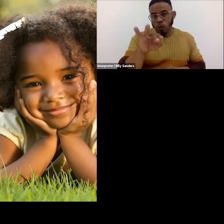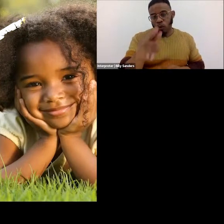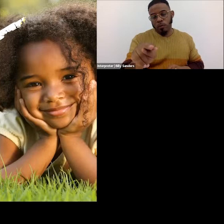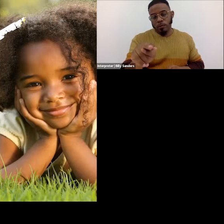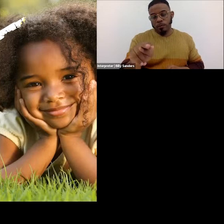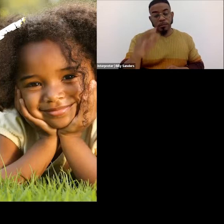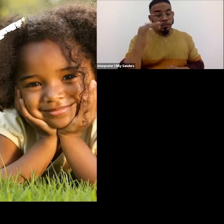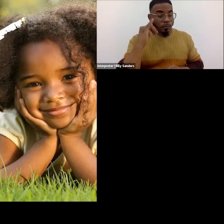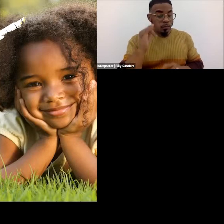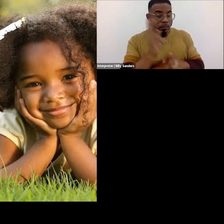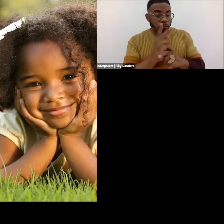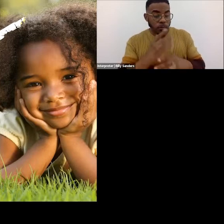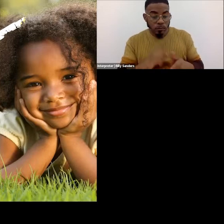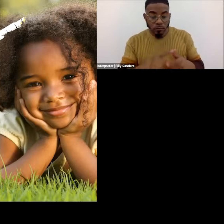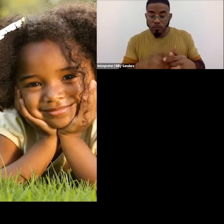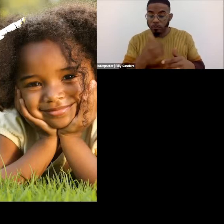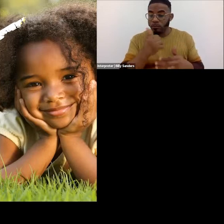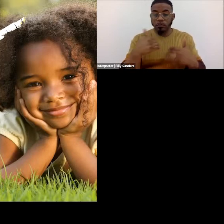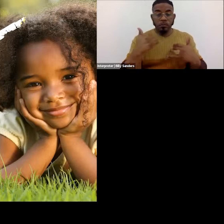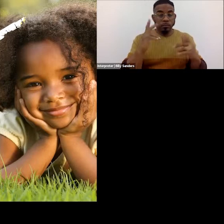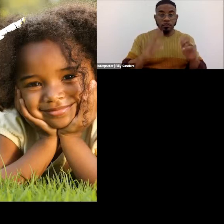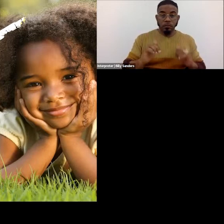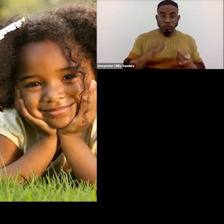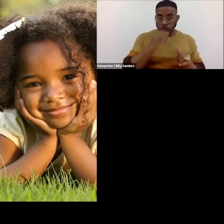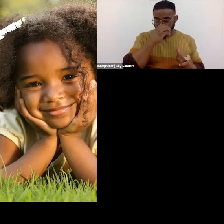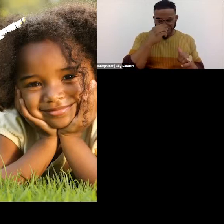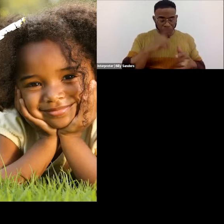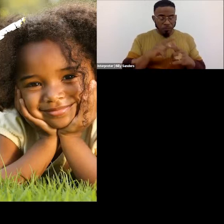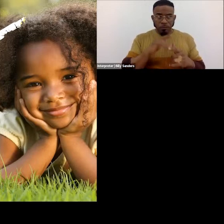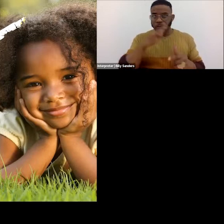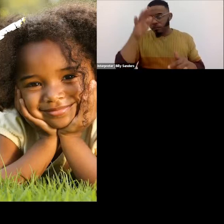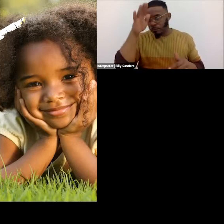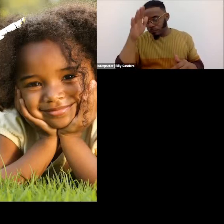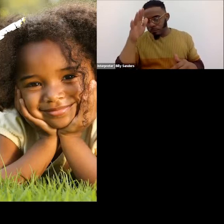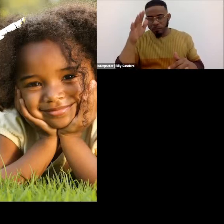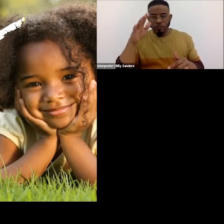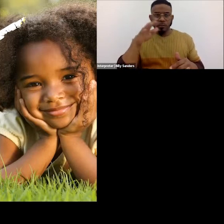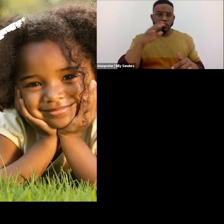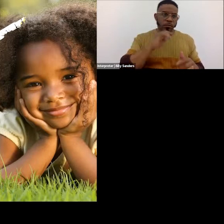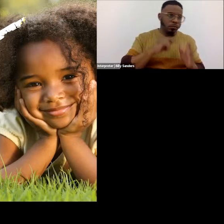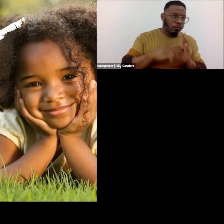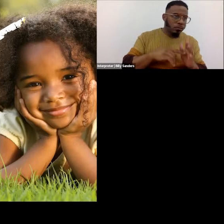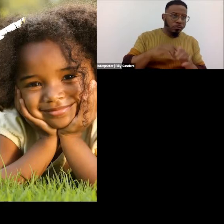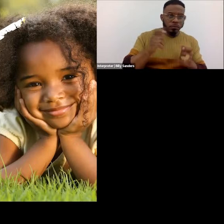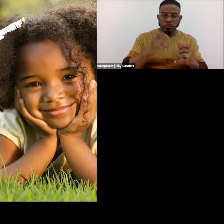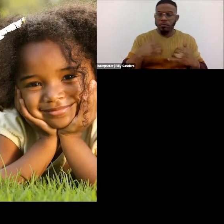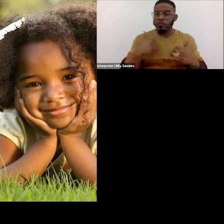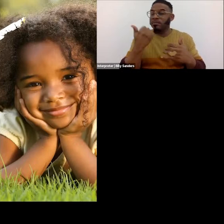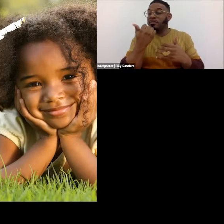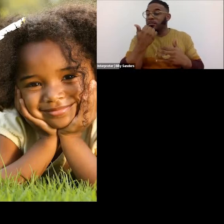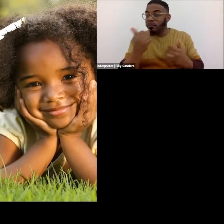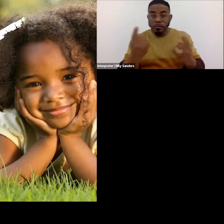If a producer or any young performer or their parent, agent, or manager have any questions